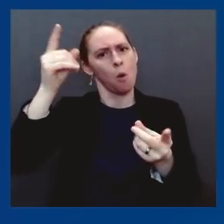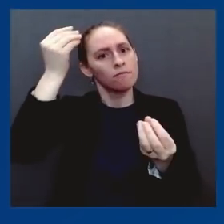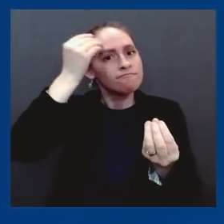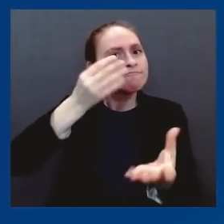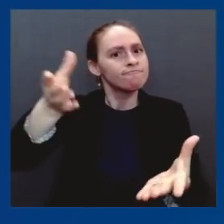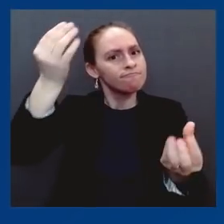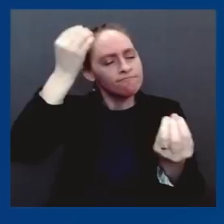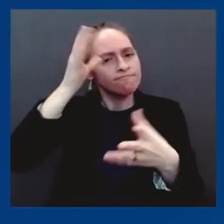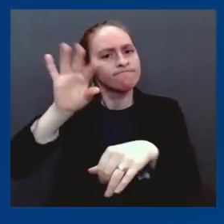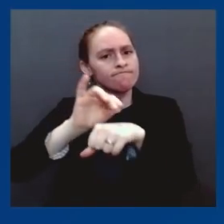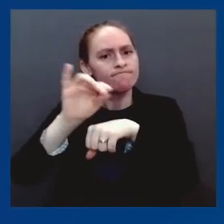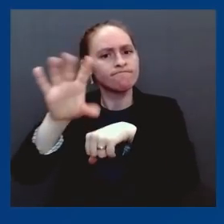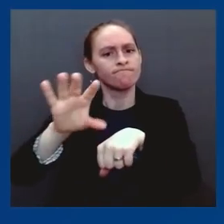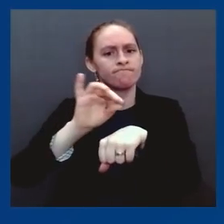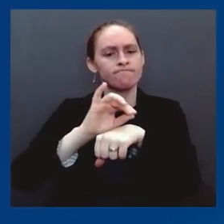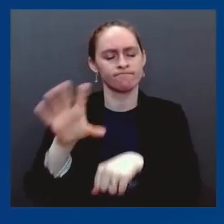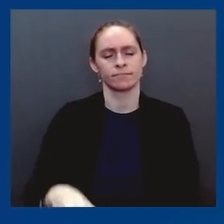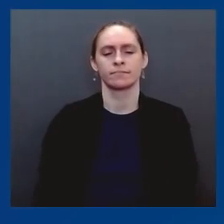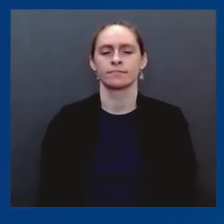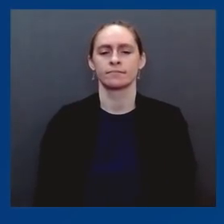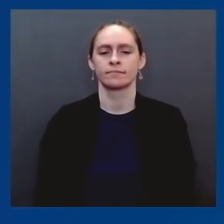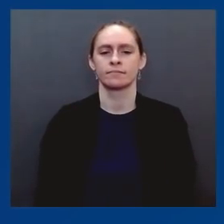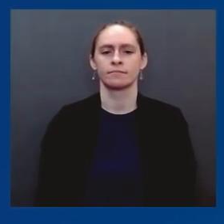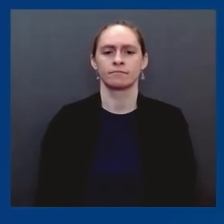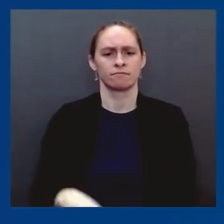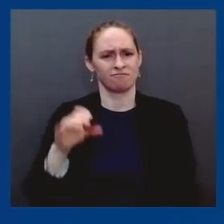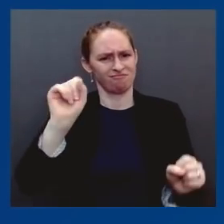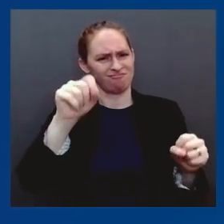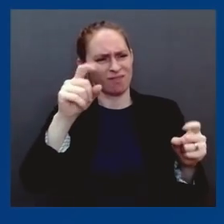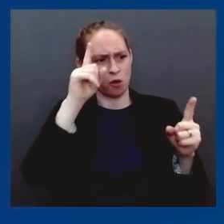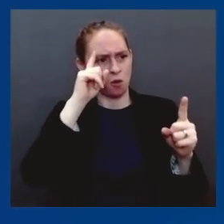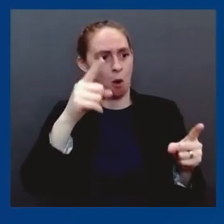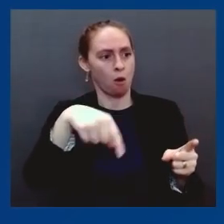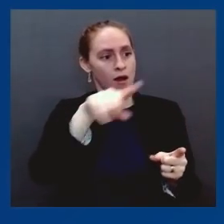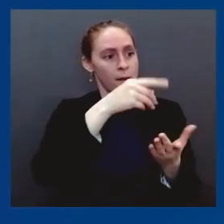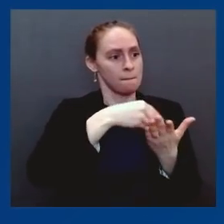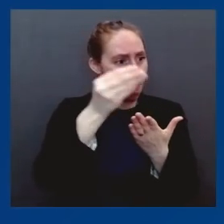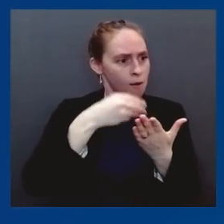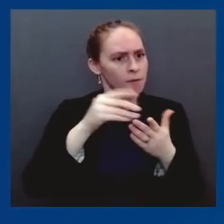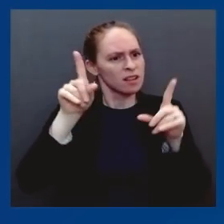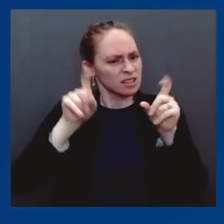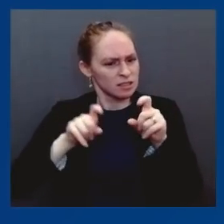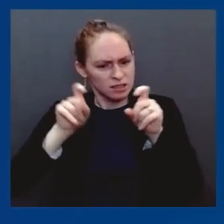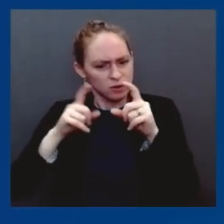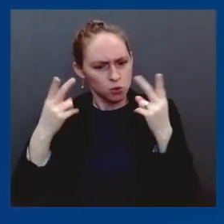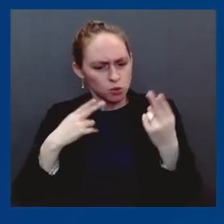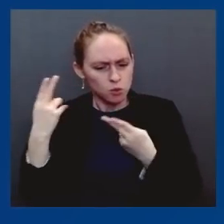As has been known for a while and it was stated in their release, PCR tests are more sensitive than antigen tests,